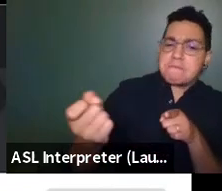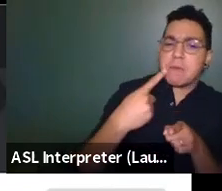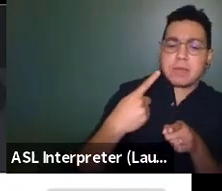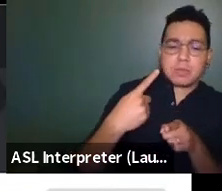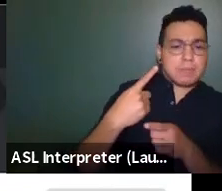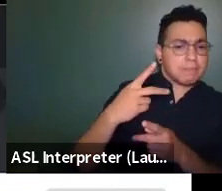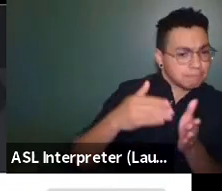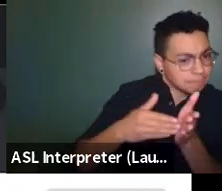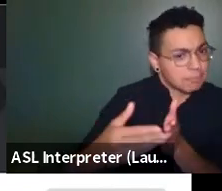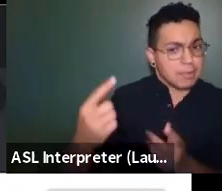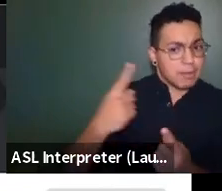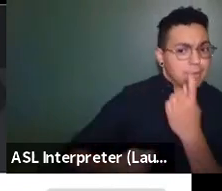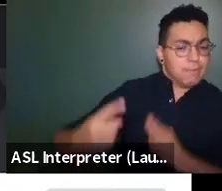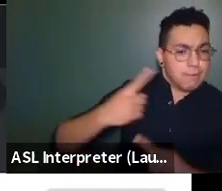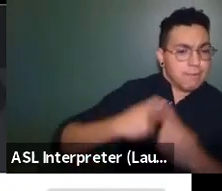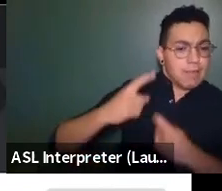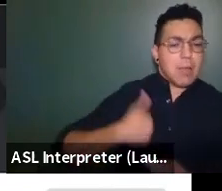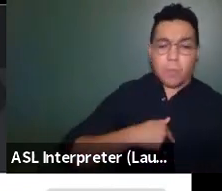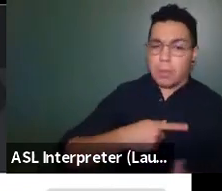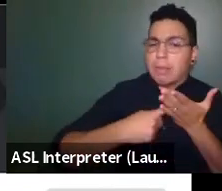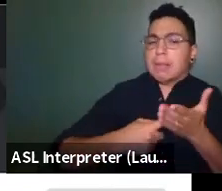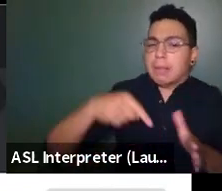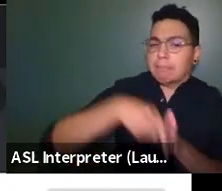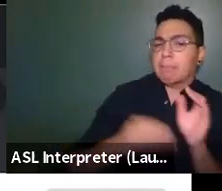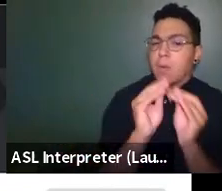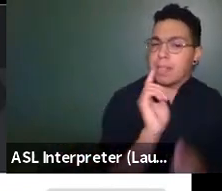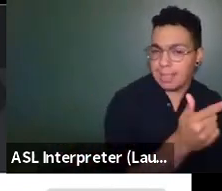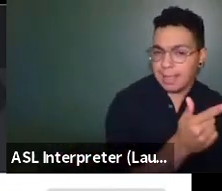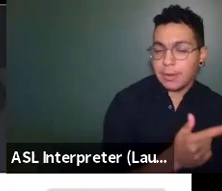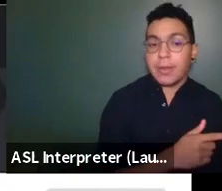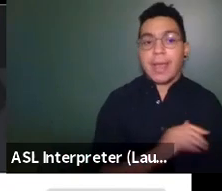ESD 112 - Katherine Livick: that people ask, and we'll come back to this a little bit later. "How do I get students into my classroom?"